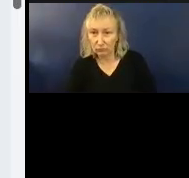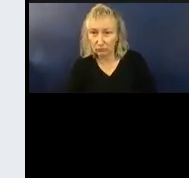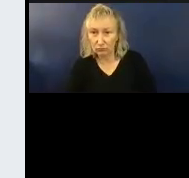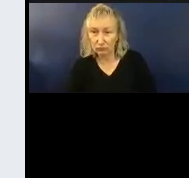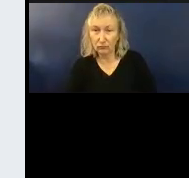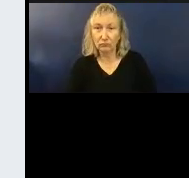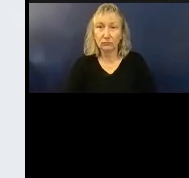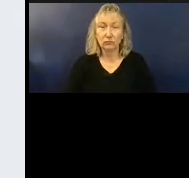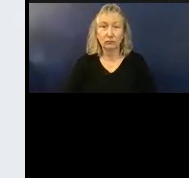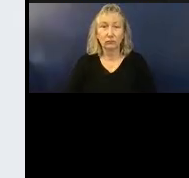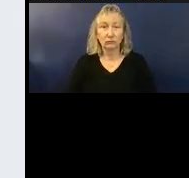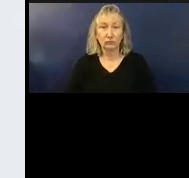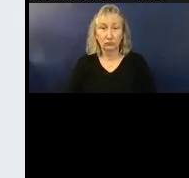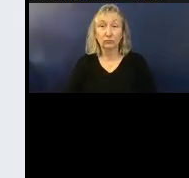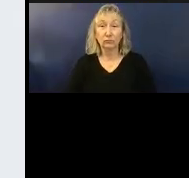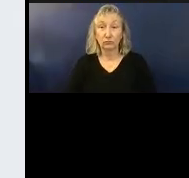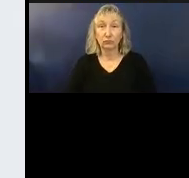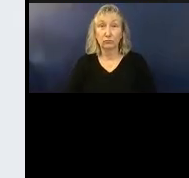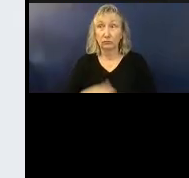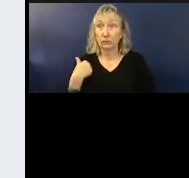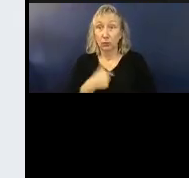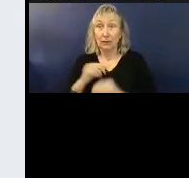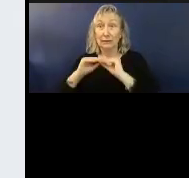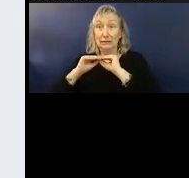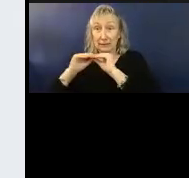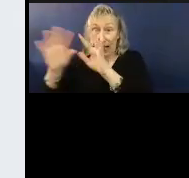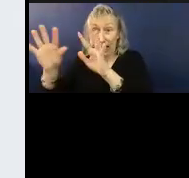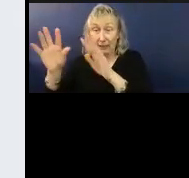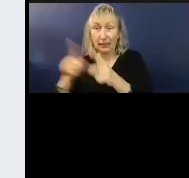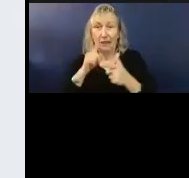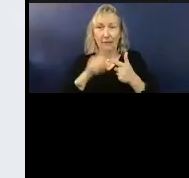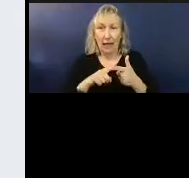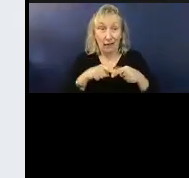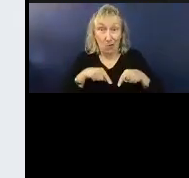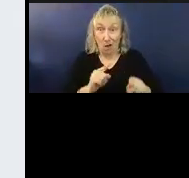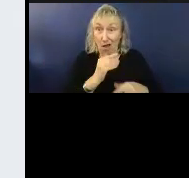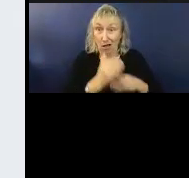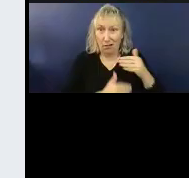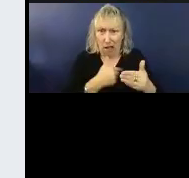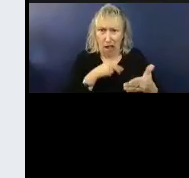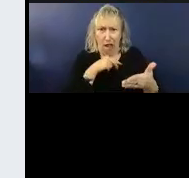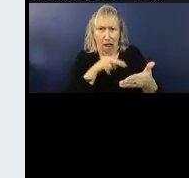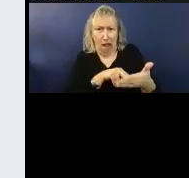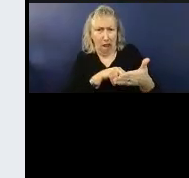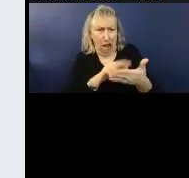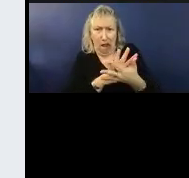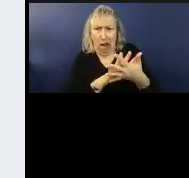in the process of reviewing our rules, we did identify some ambiguity in